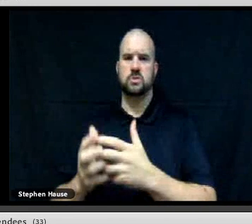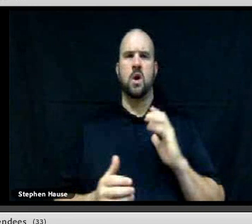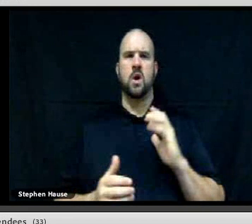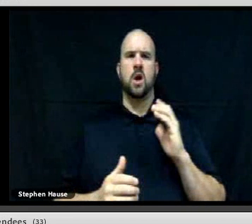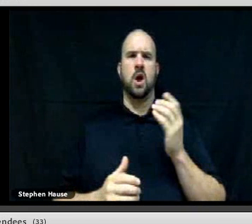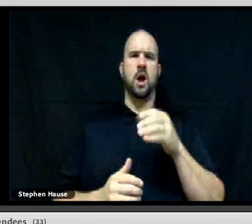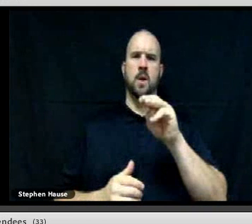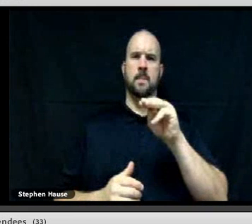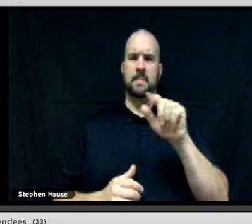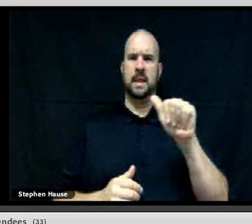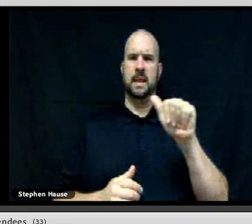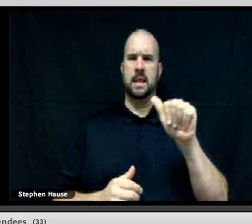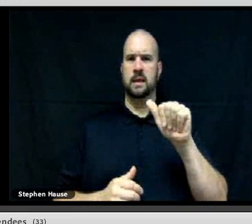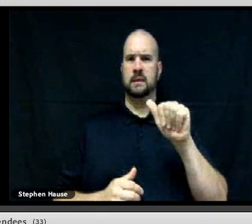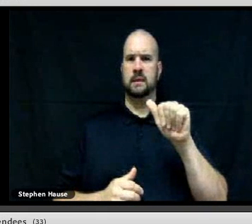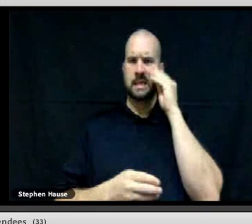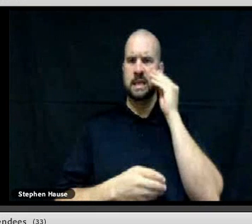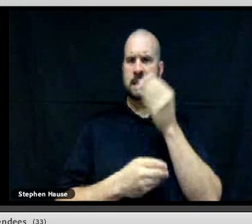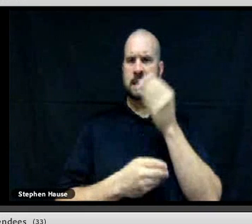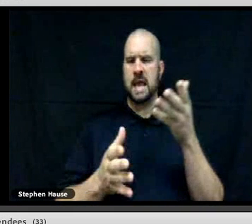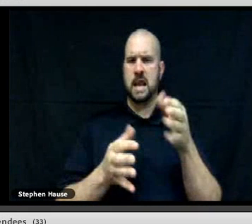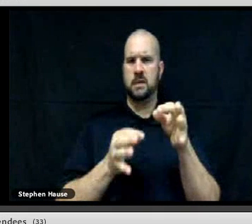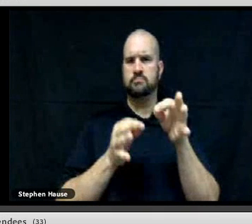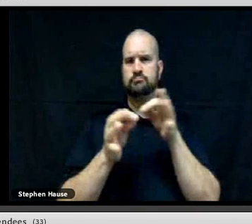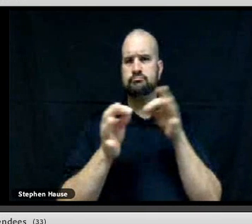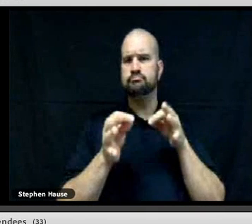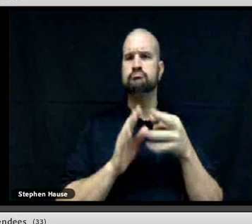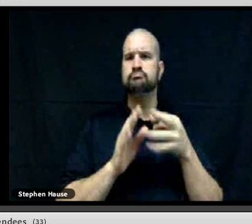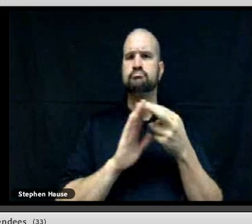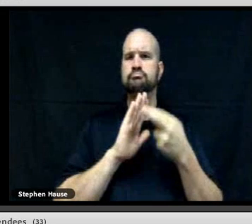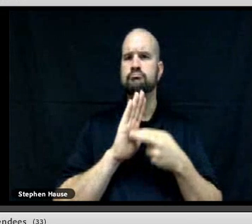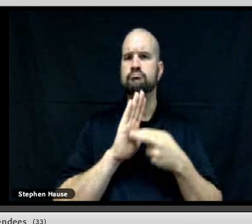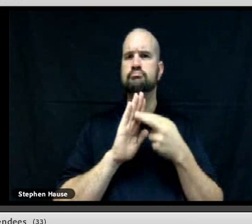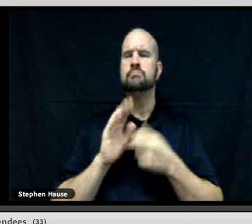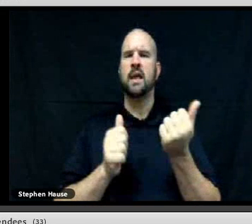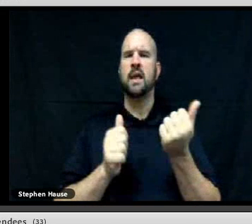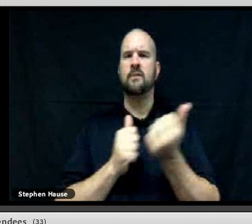as well. We're really excited about the progress we've made there to help people understand